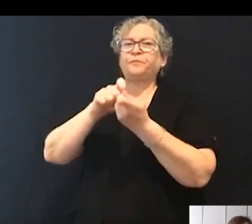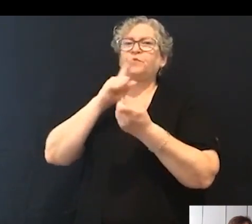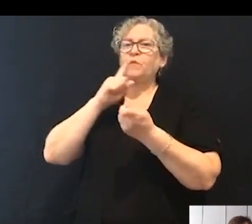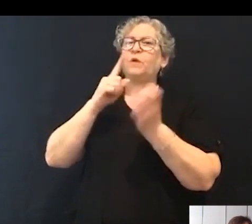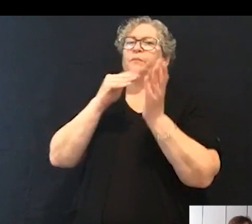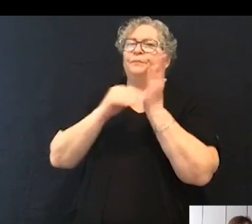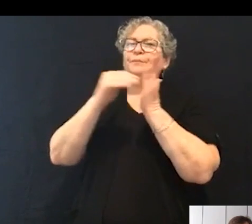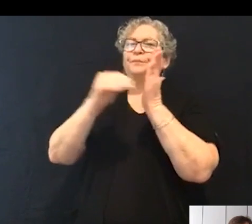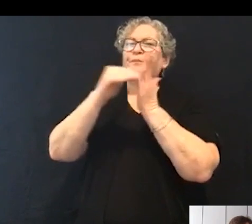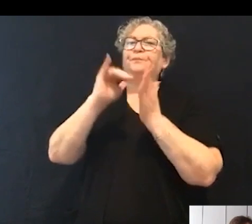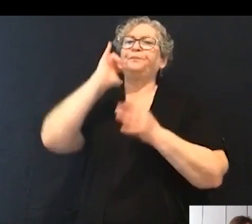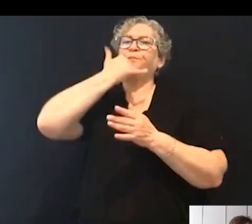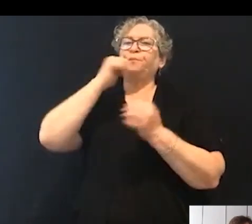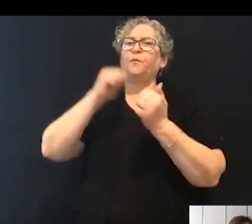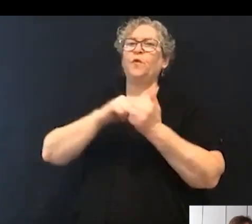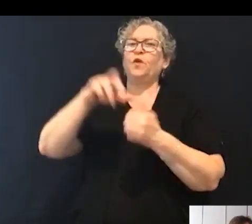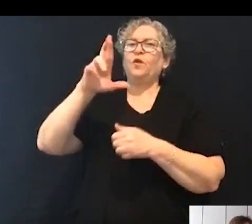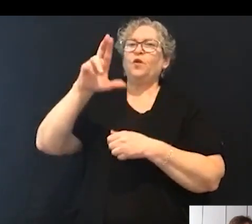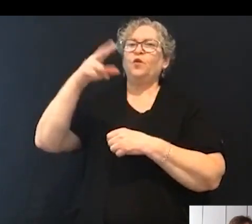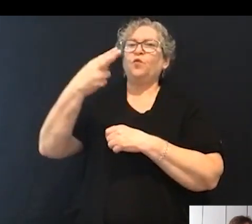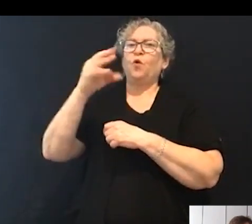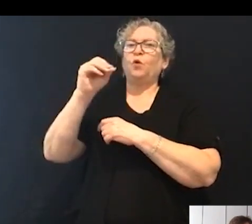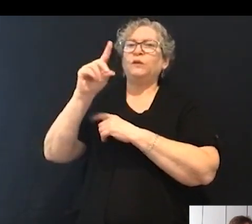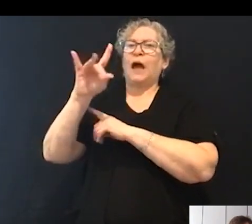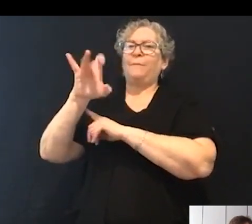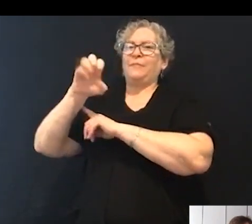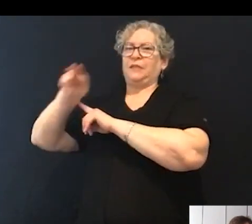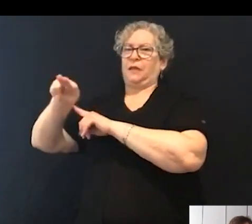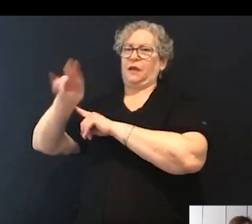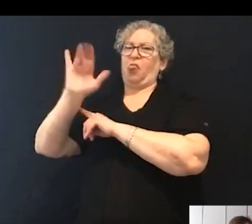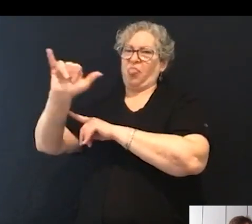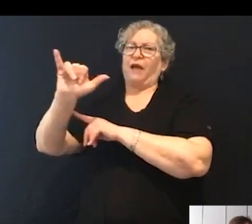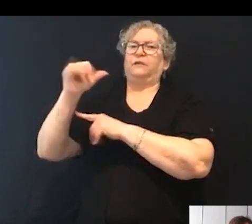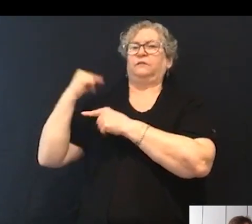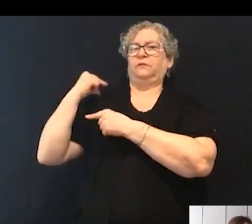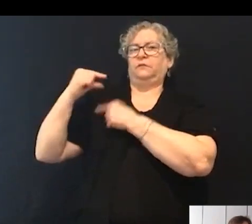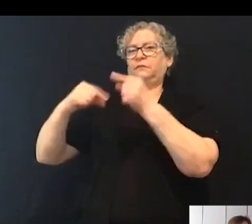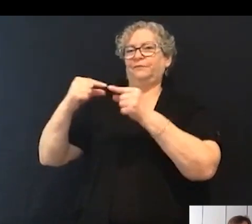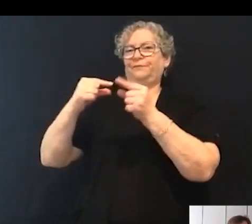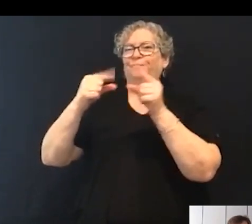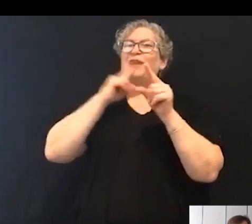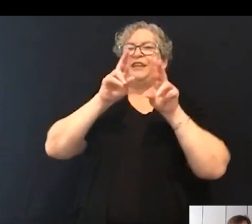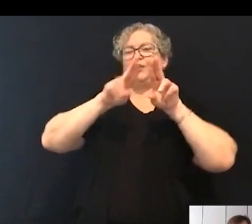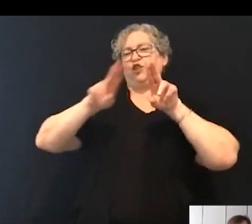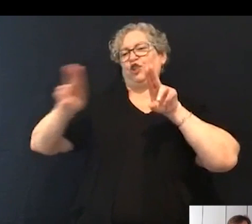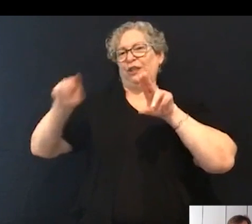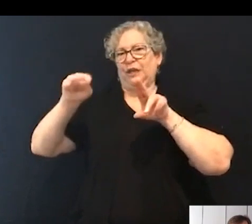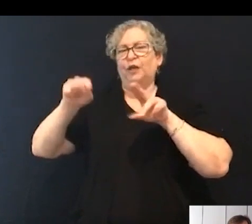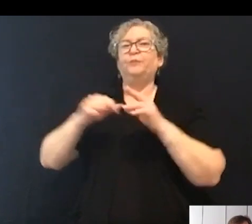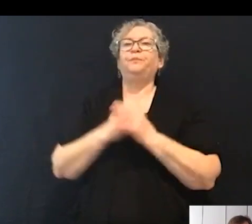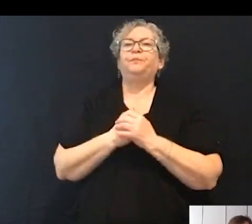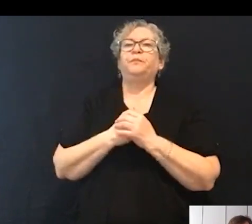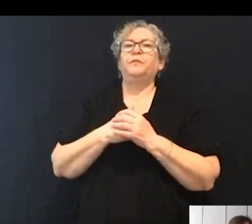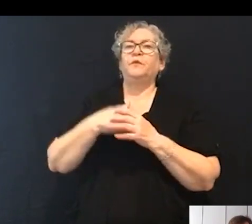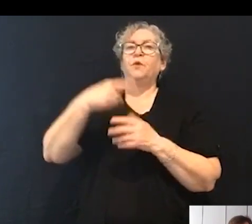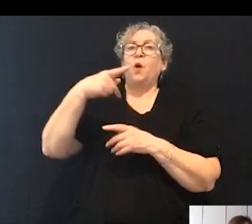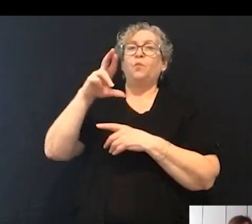mutation in the Rhodopsin gene. ProQR has undergone a specific journey